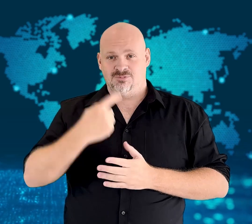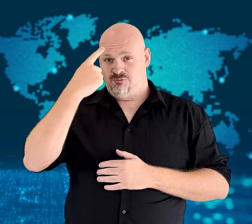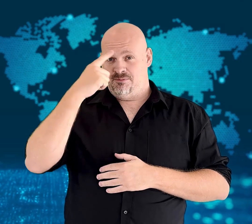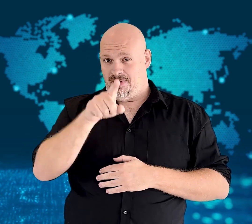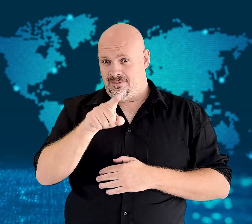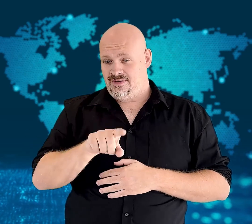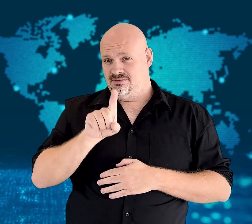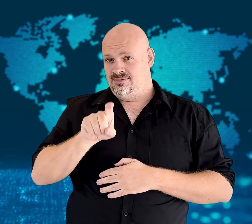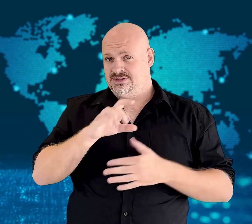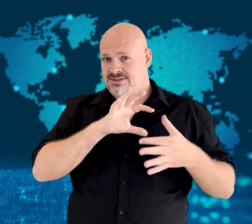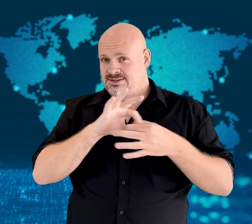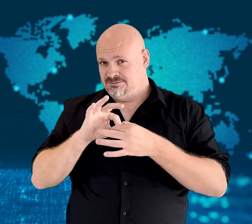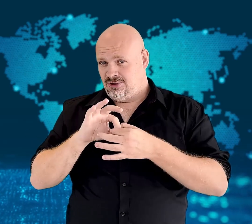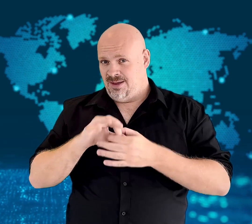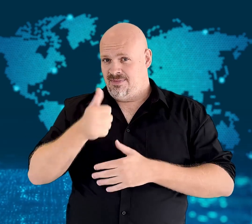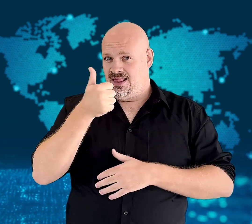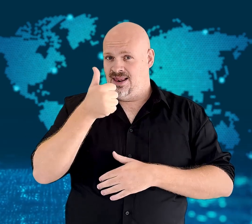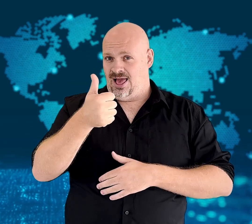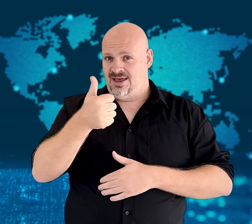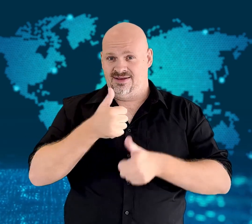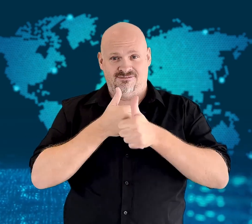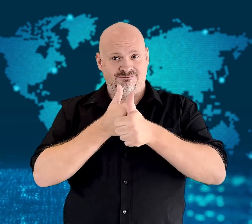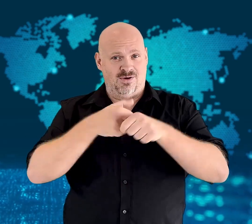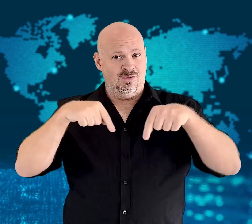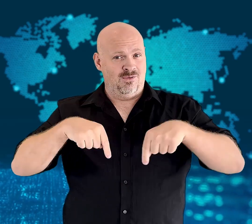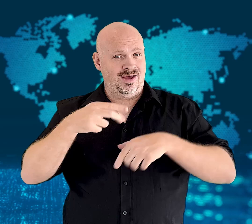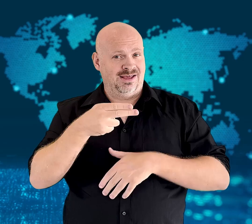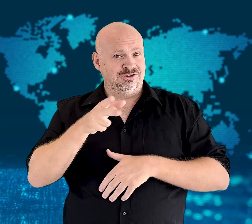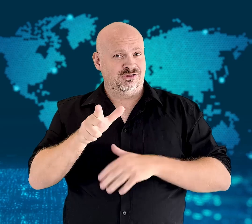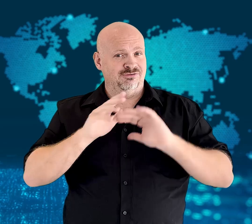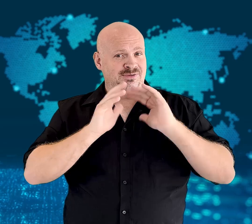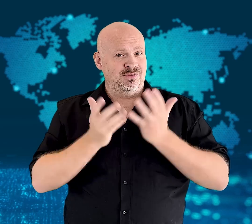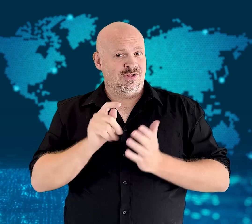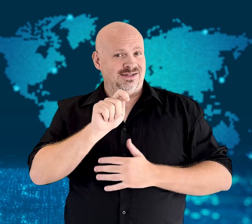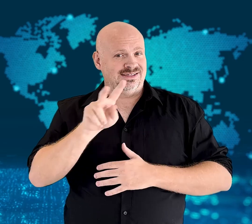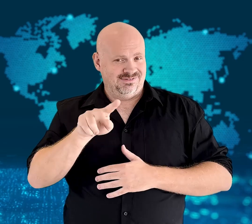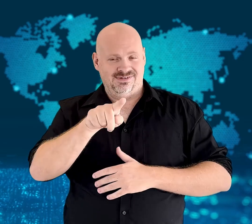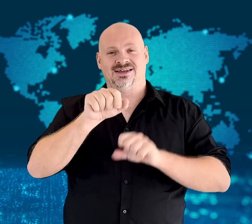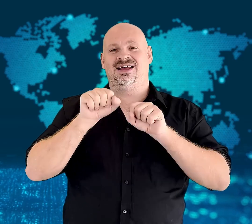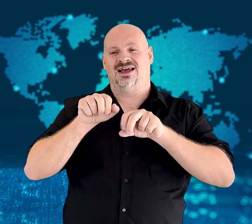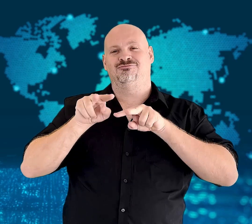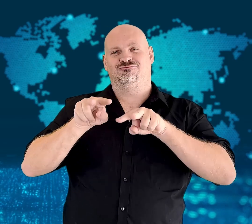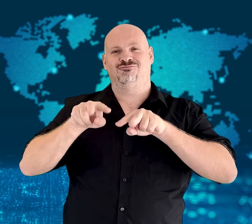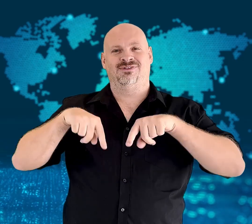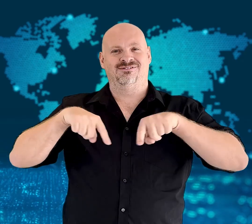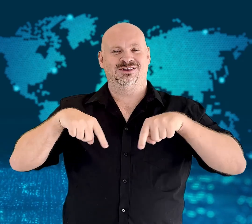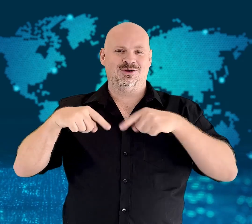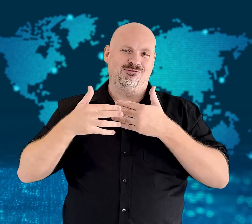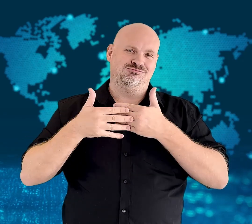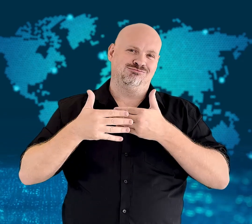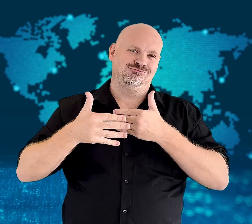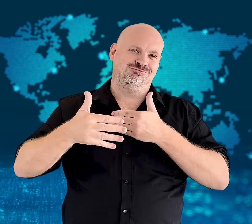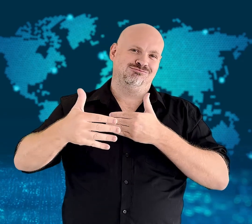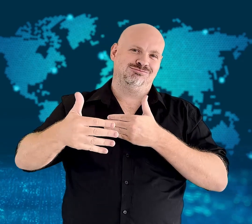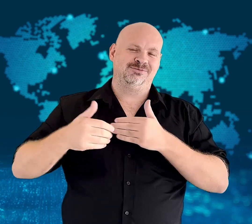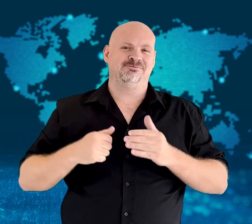Don't forget to subscribe, like, and follow H3 World TV to get new video updates!